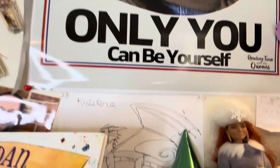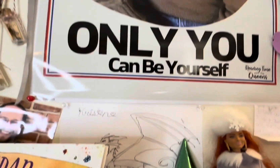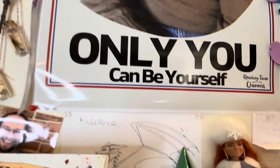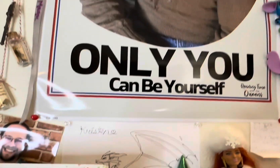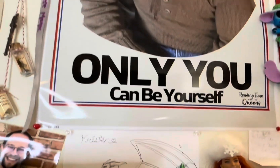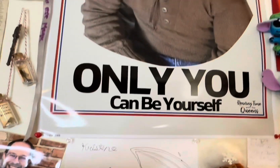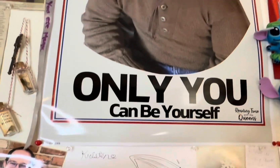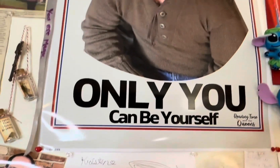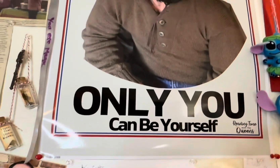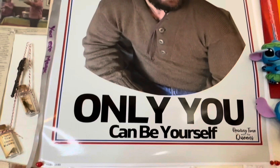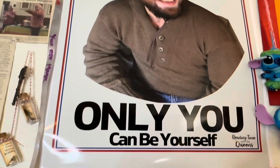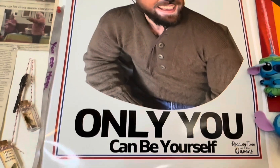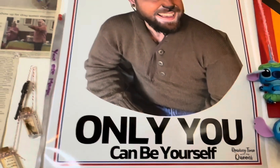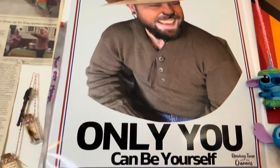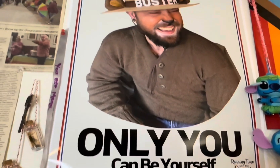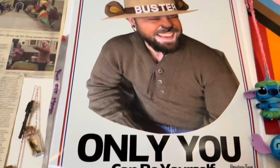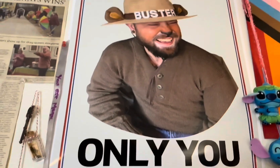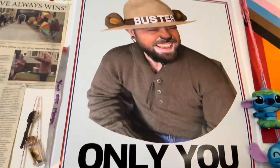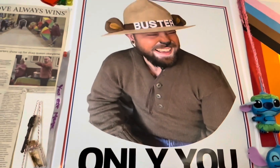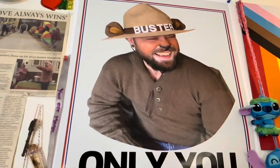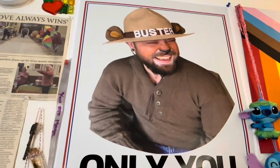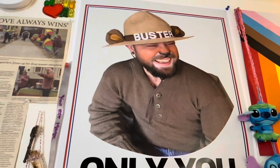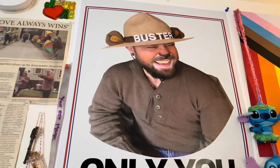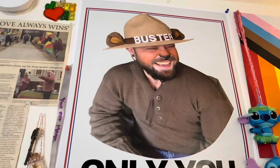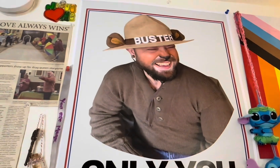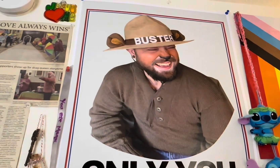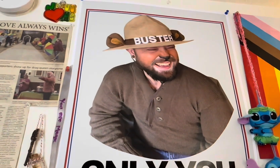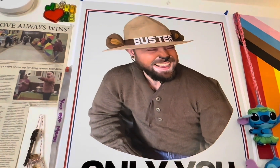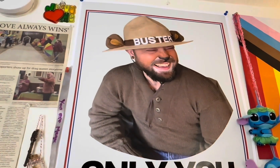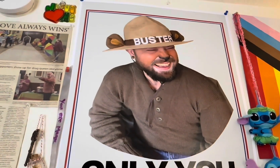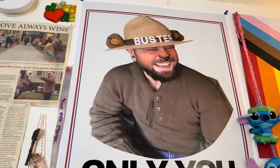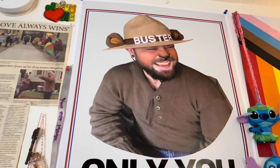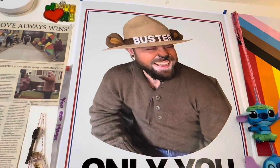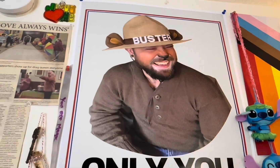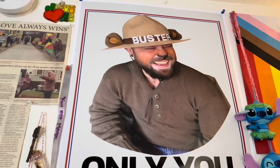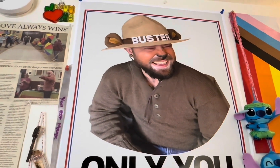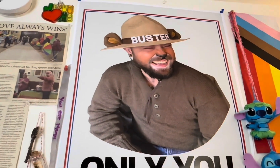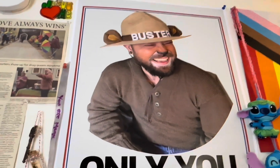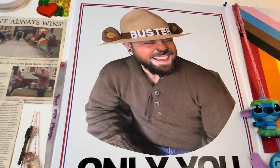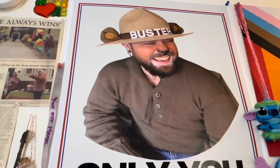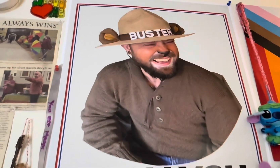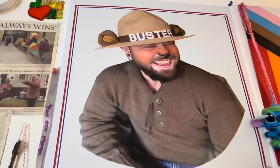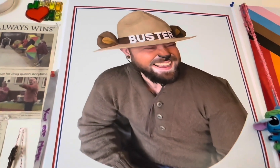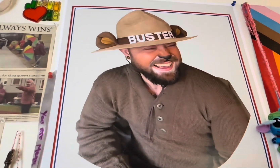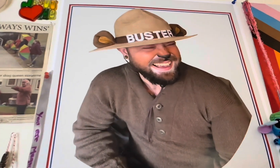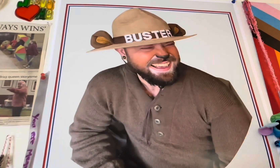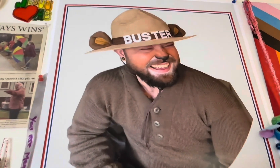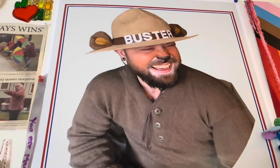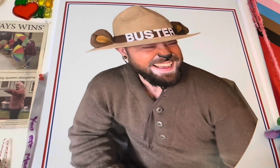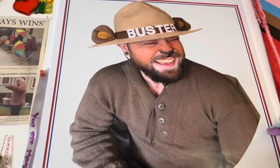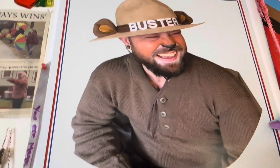Mr. Buster the Bear, and it says: Only You Can Be Yourself. Be yourself, and because of that, we are